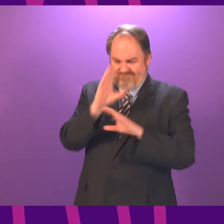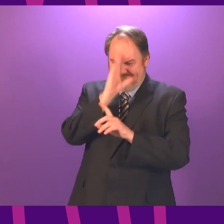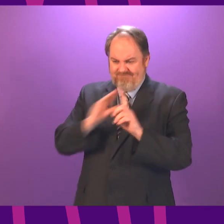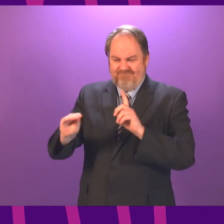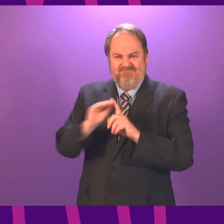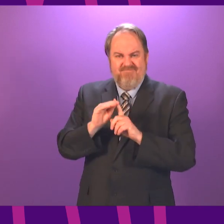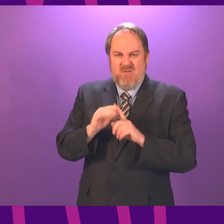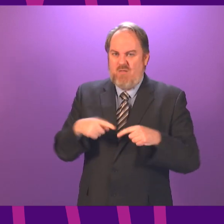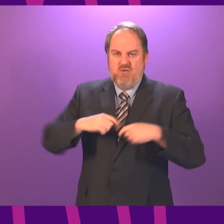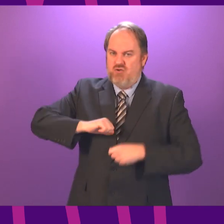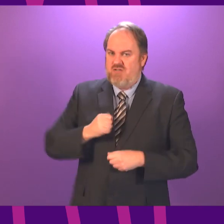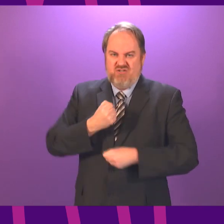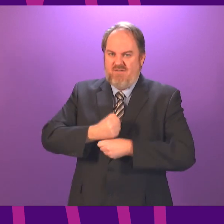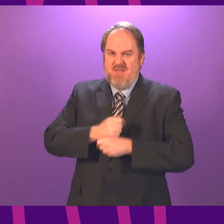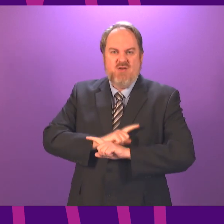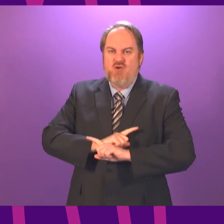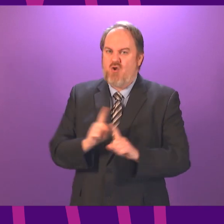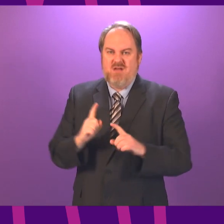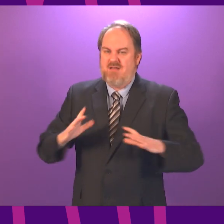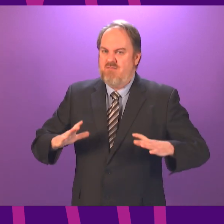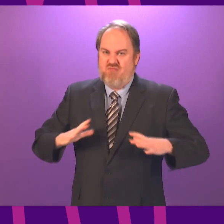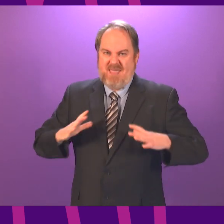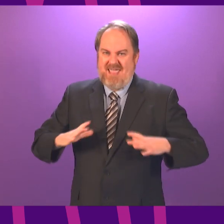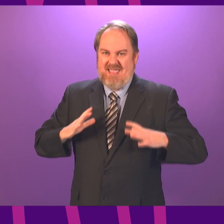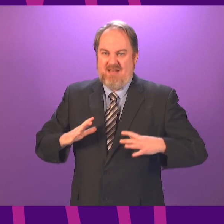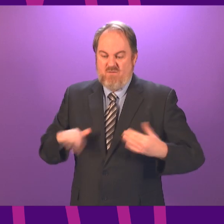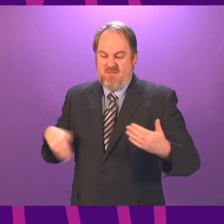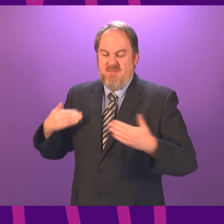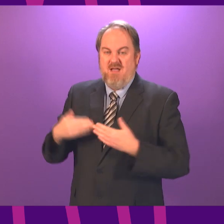part of the Scottish Government, stretching back more than a decade. Specifically, it